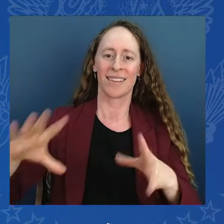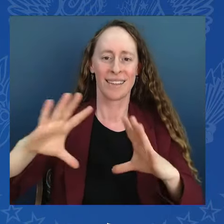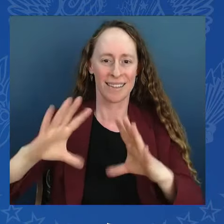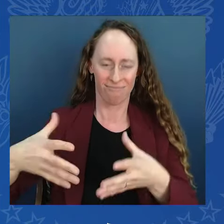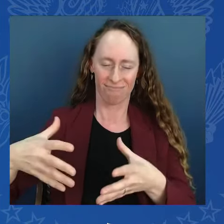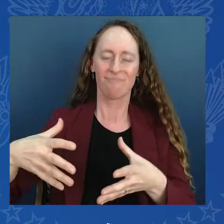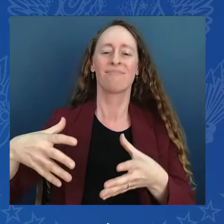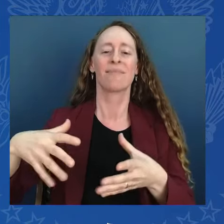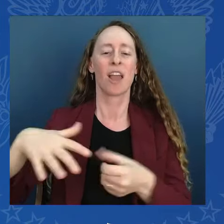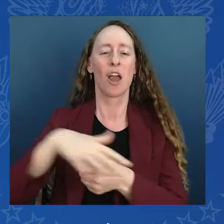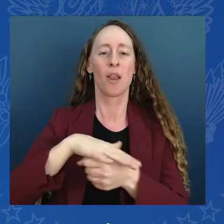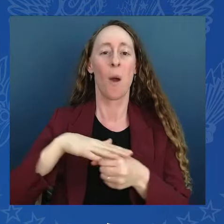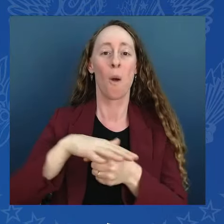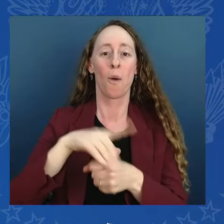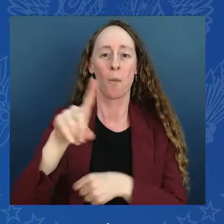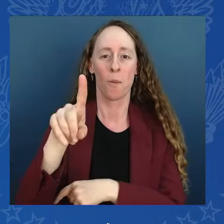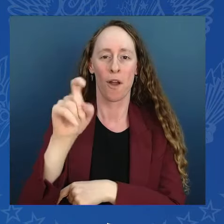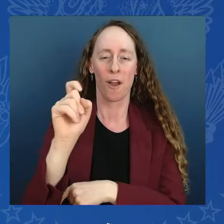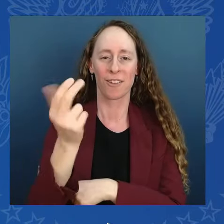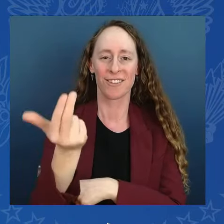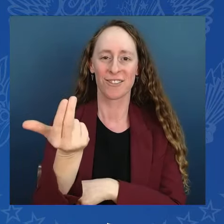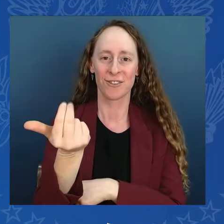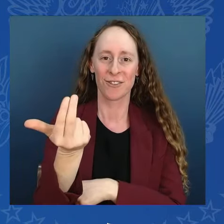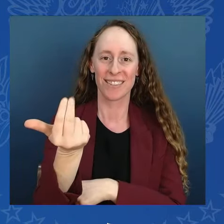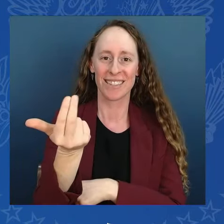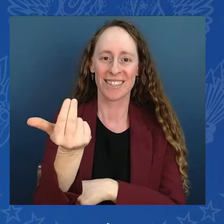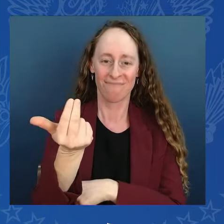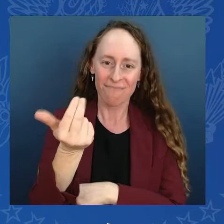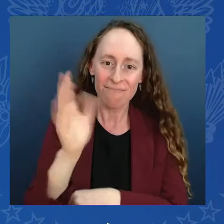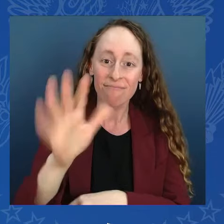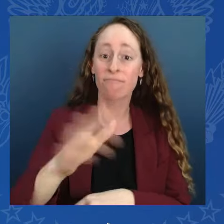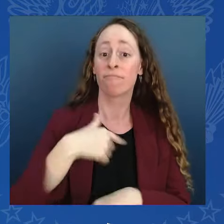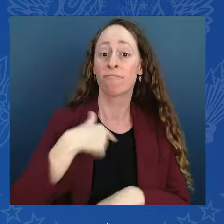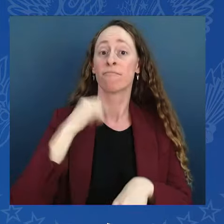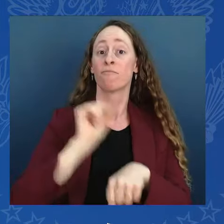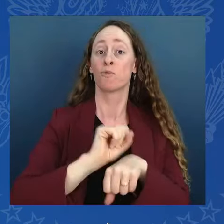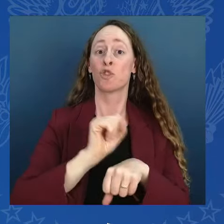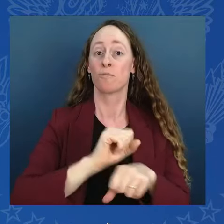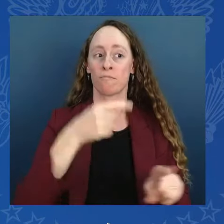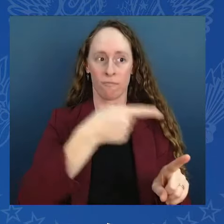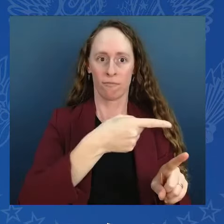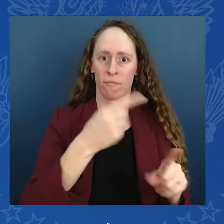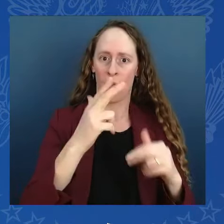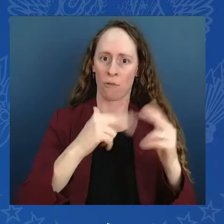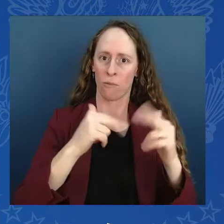I also work for NPL Construction here in Milwaukee. I grew up in Oconto Falls, just north of Green Bay